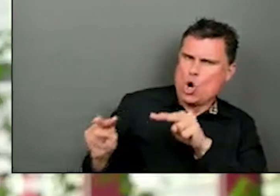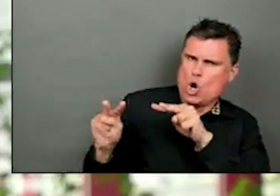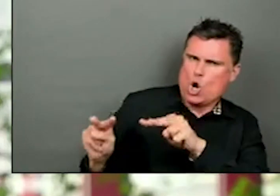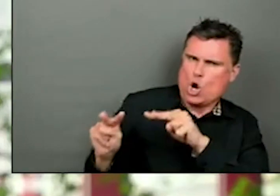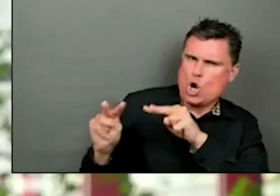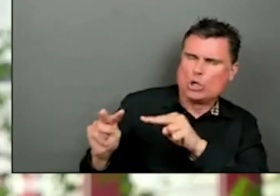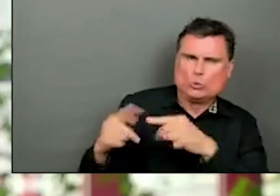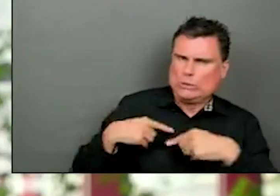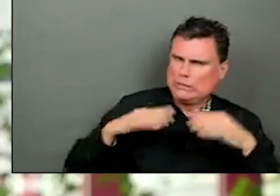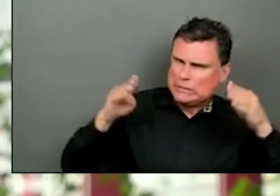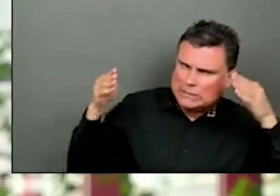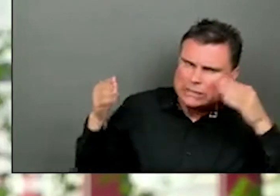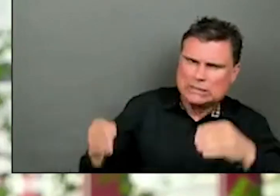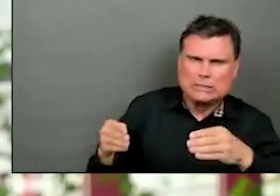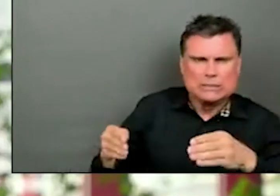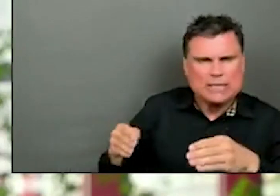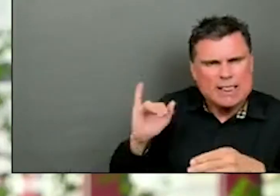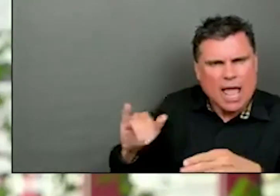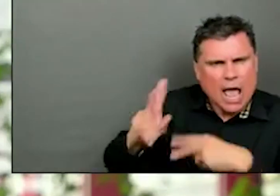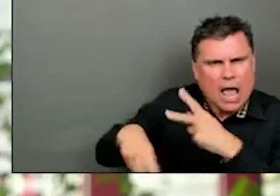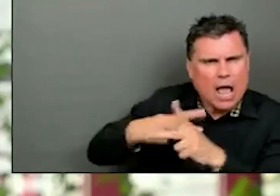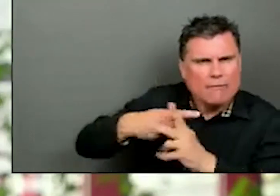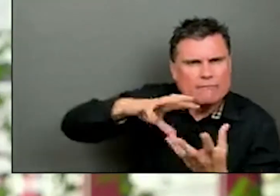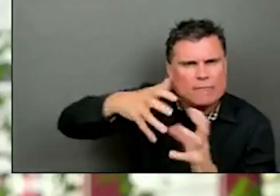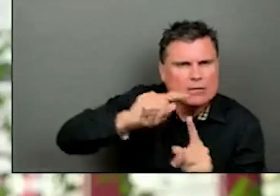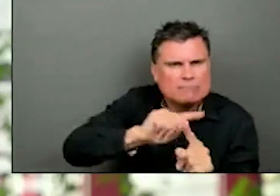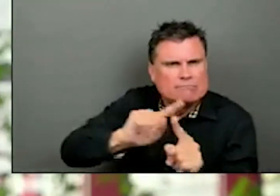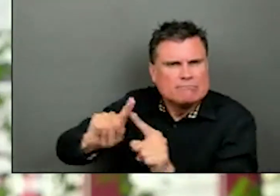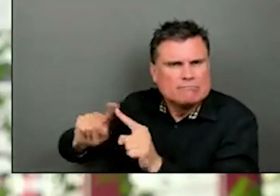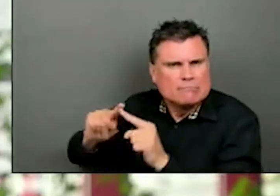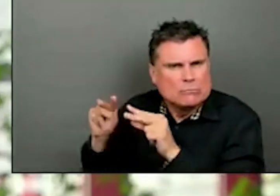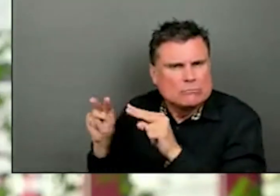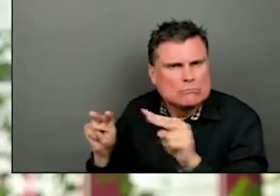making sure we identify people that we've got testing rapid testing available for